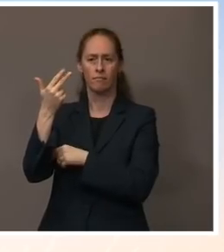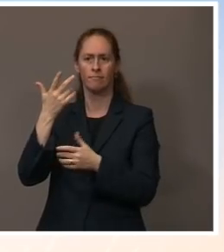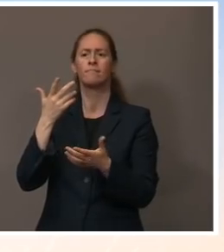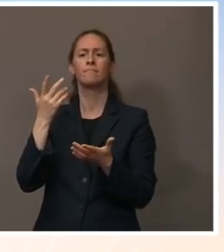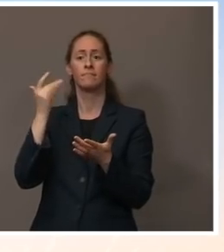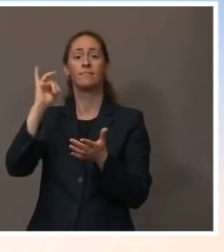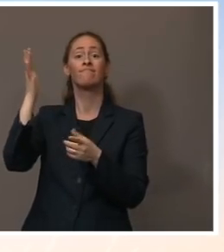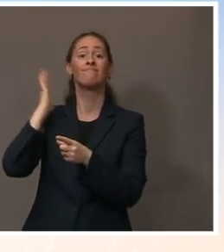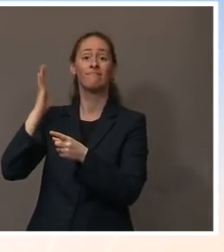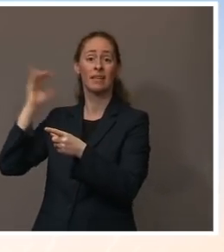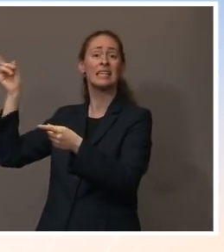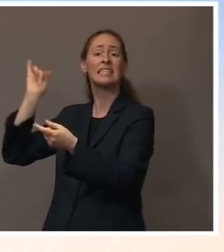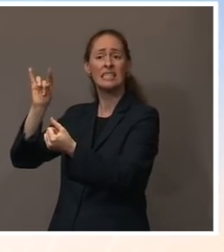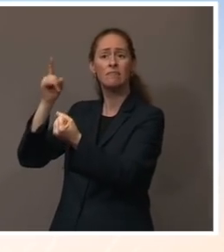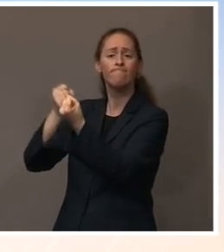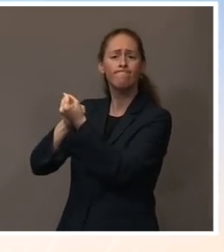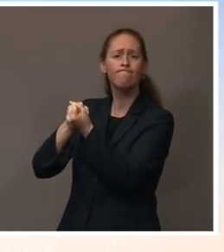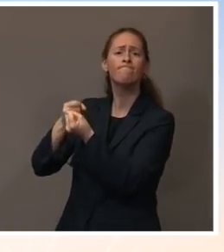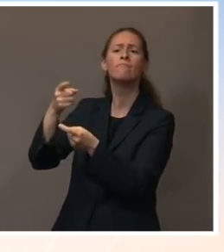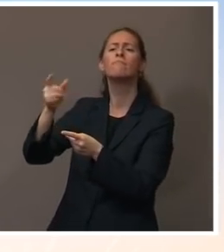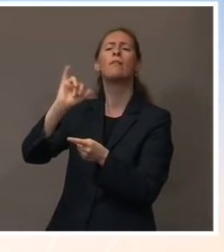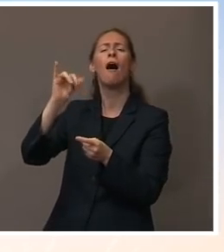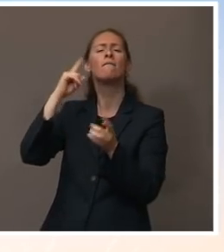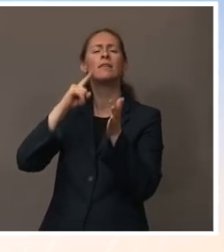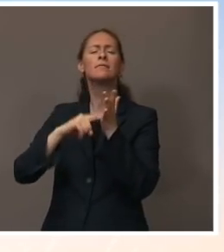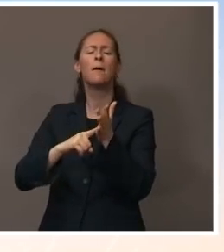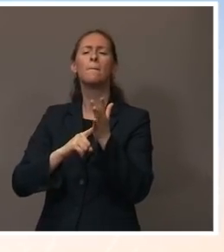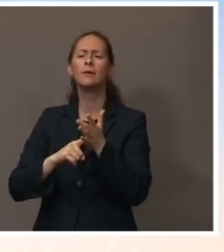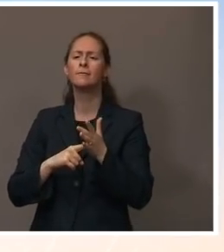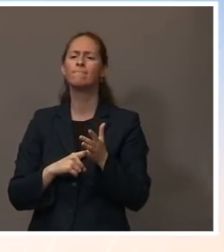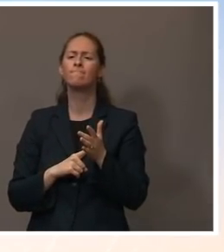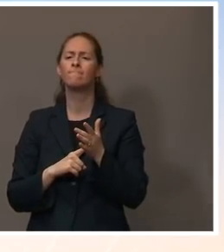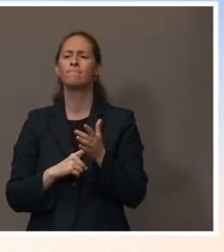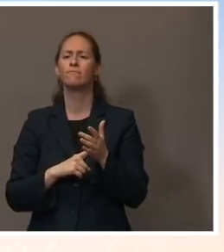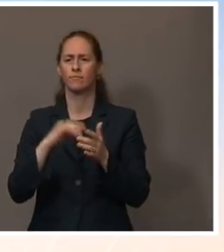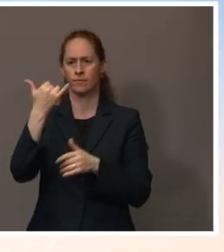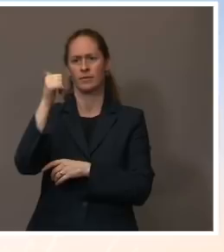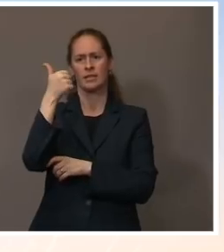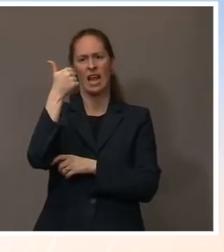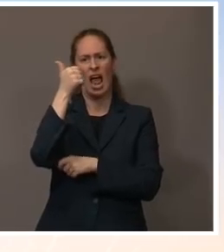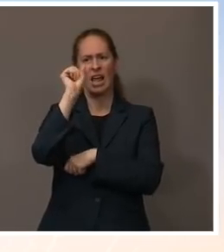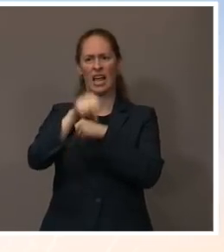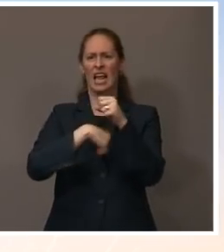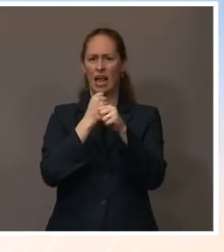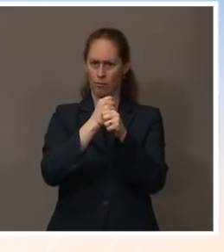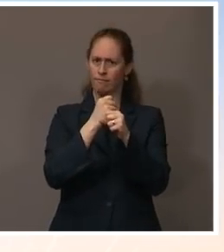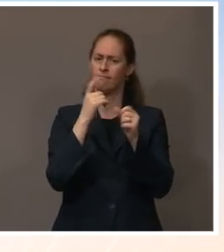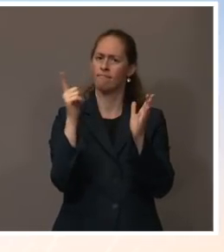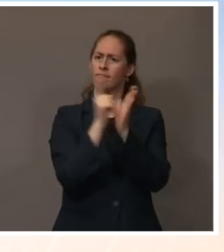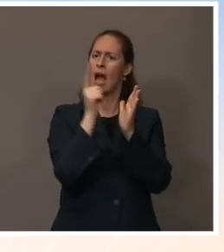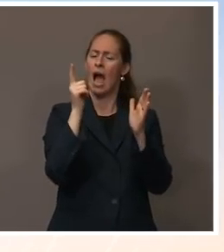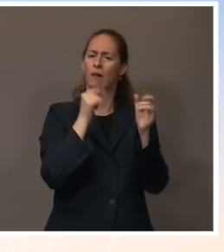including the 10-year ban on assault weapons; including the support for --